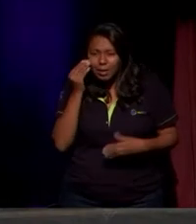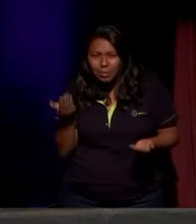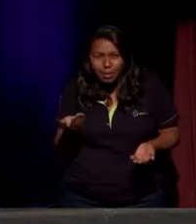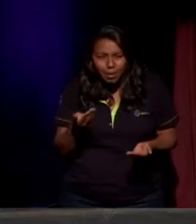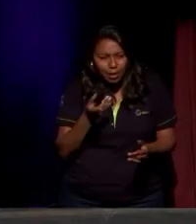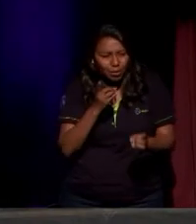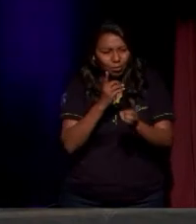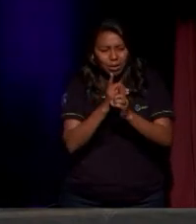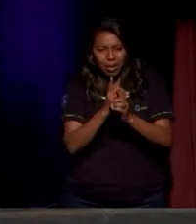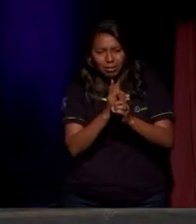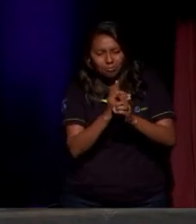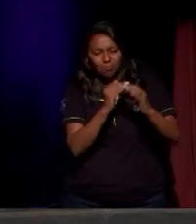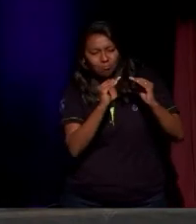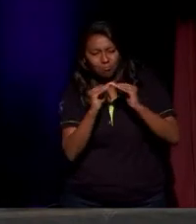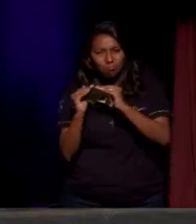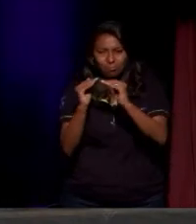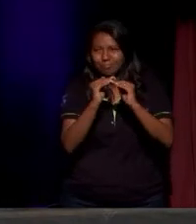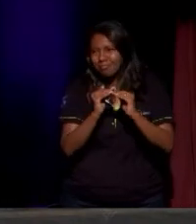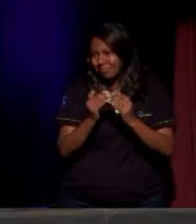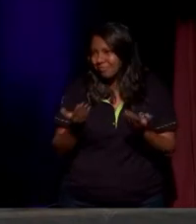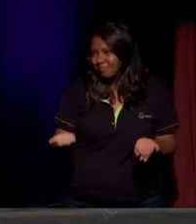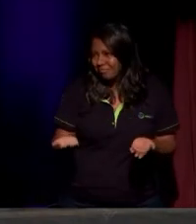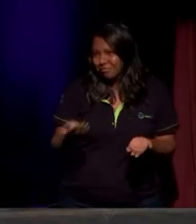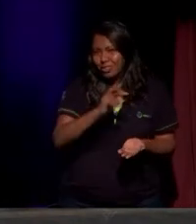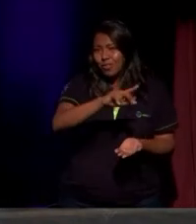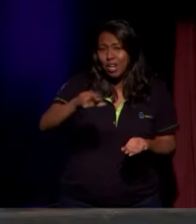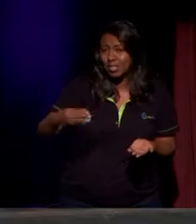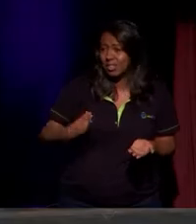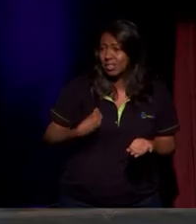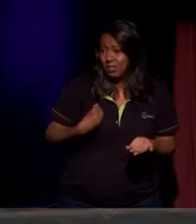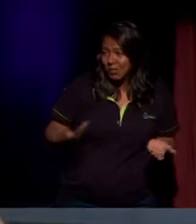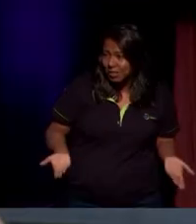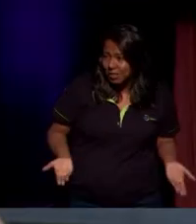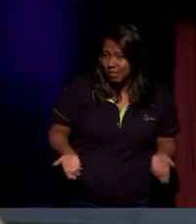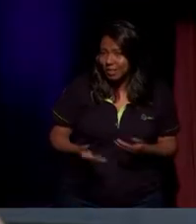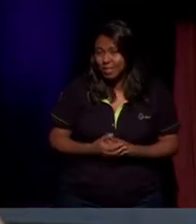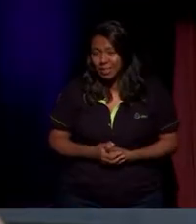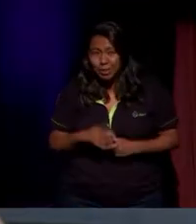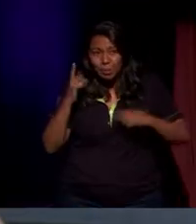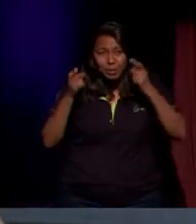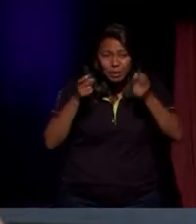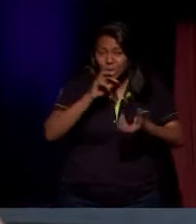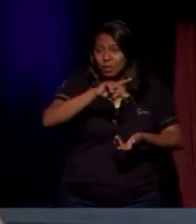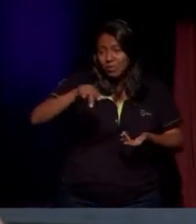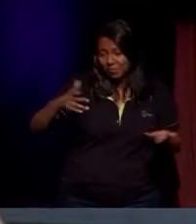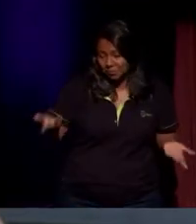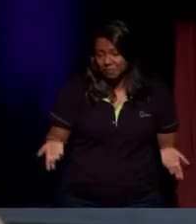in our various realities and concerns and patterns.